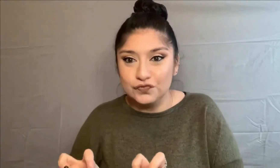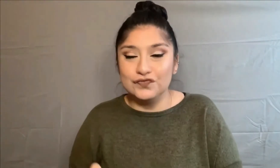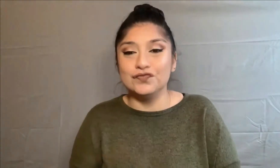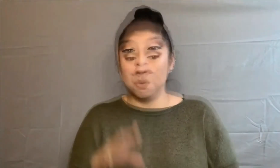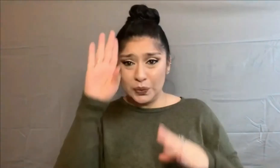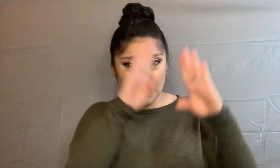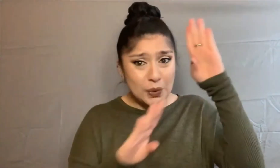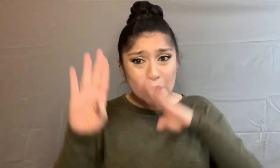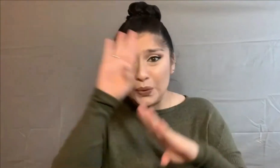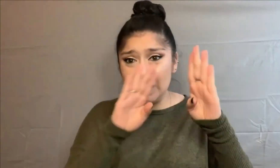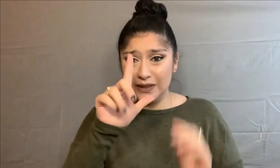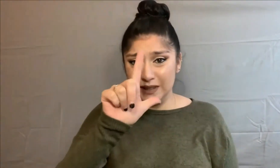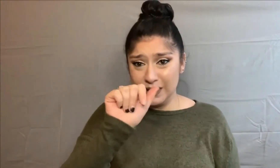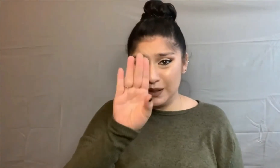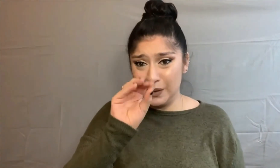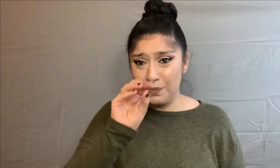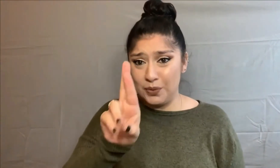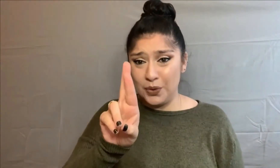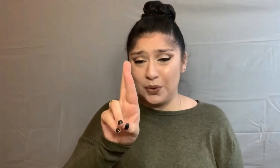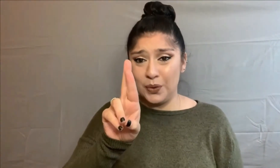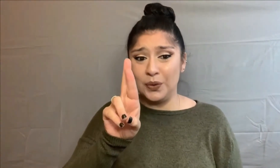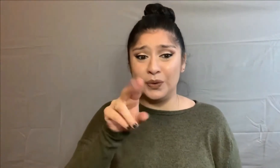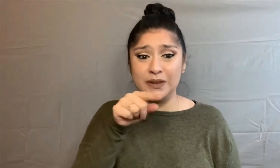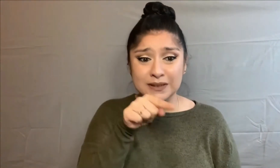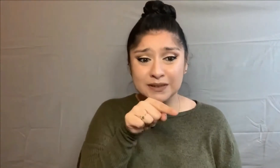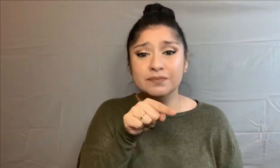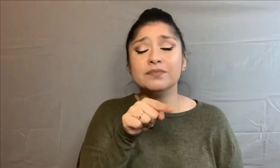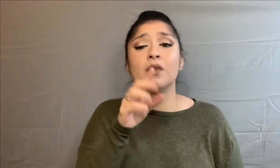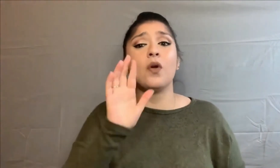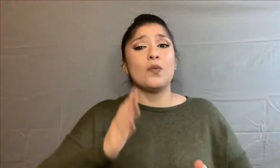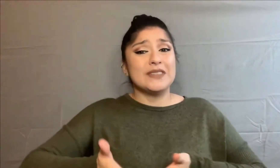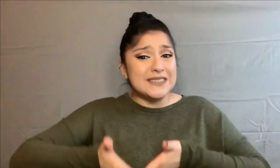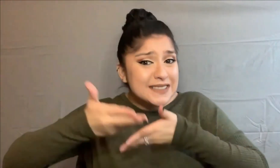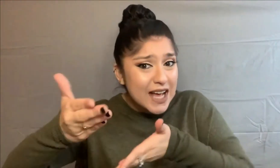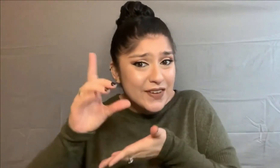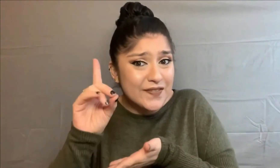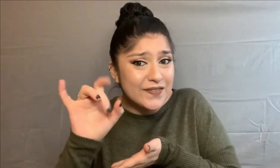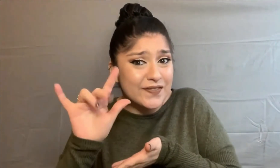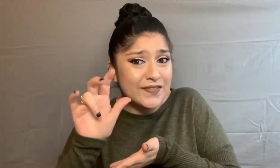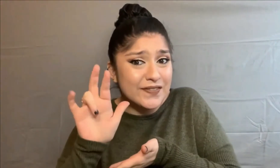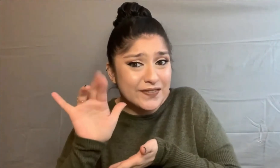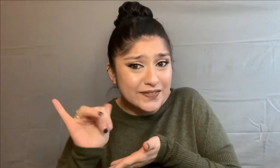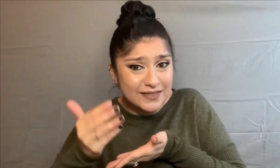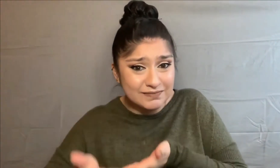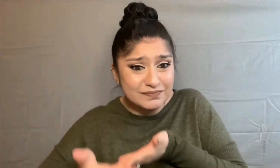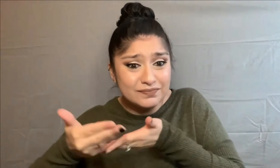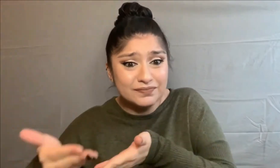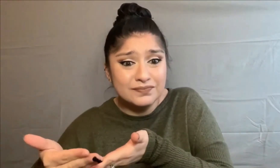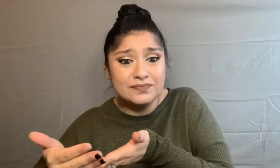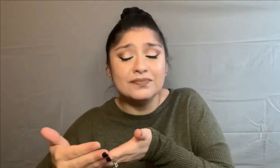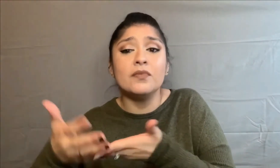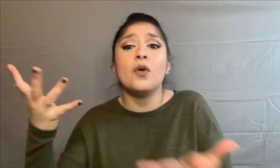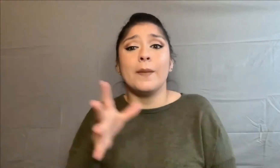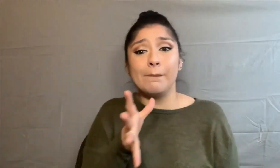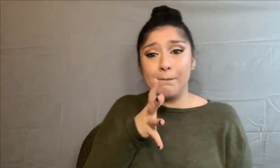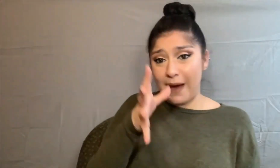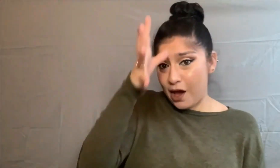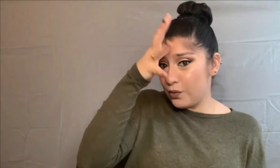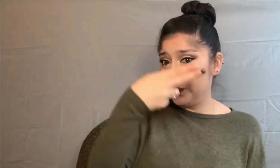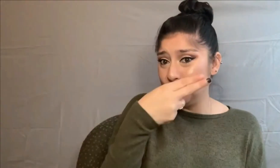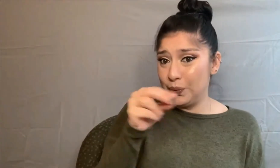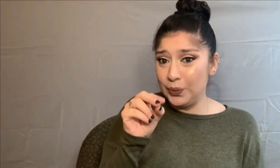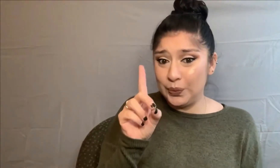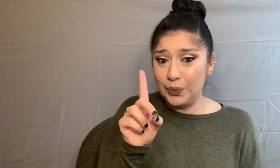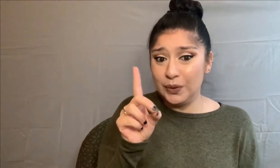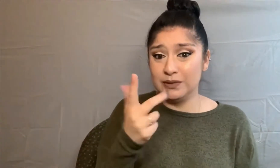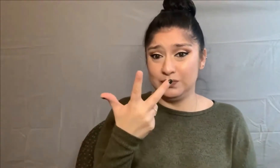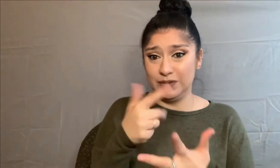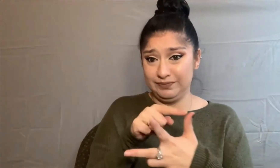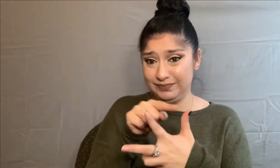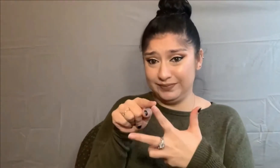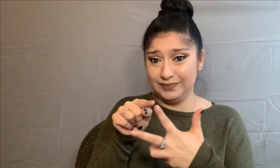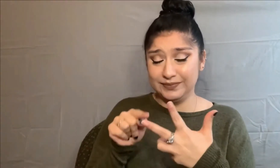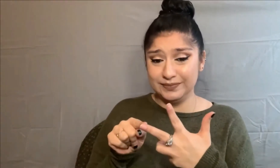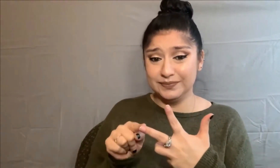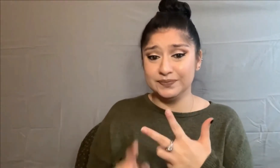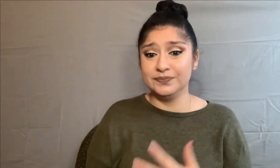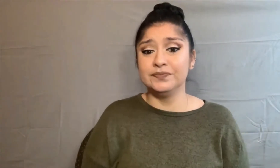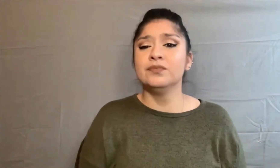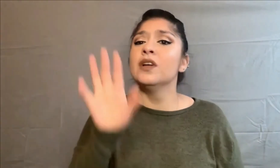You might worry about labor, delivery, or impending parenthood.